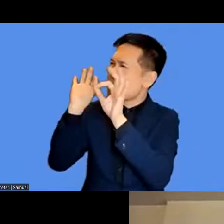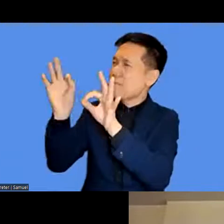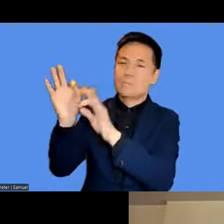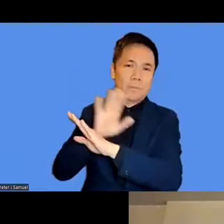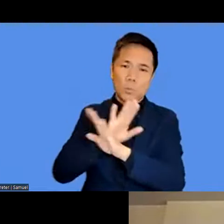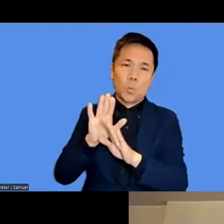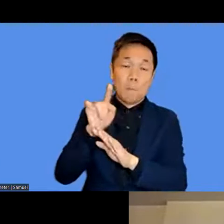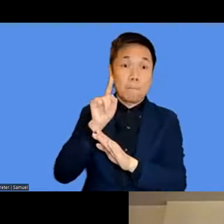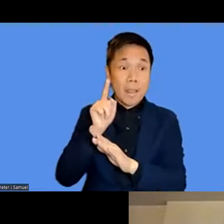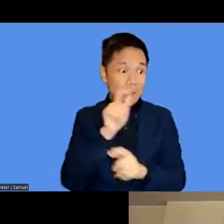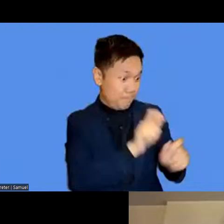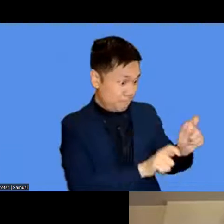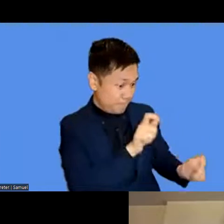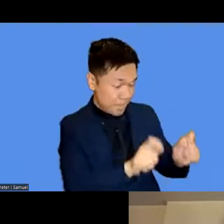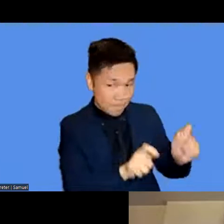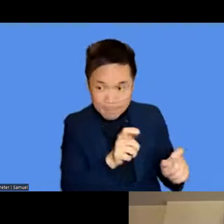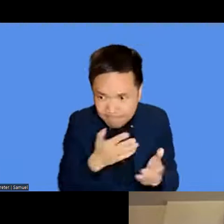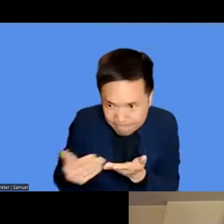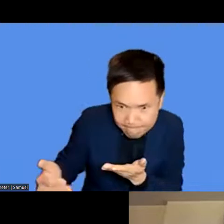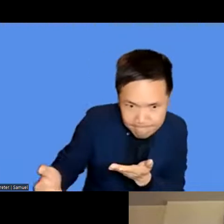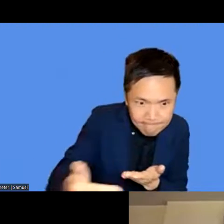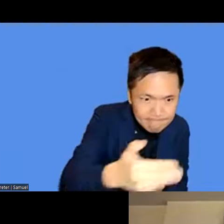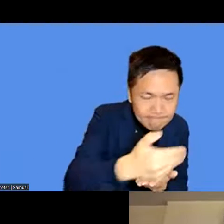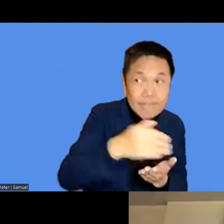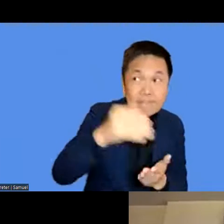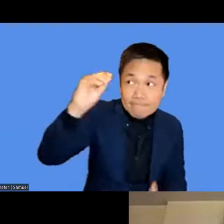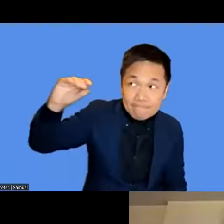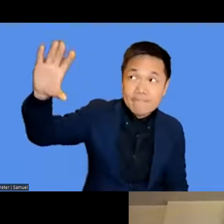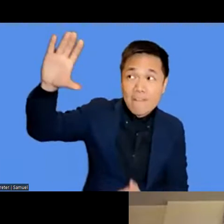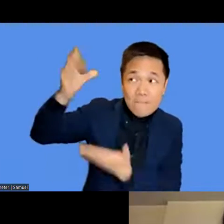especially, what are the barriers, what are the needs, the priorities of persons with